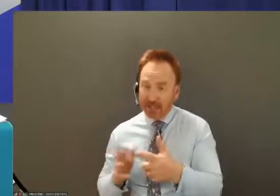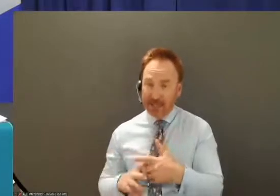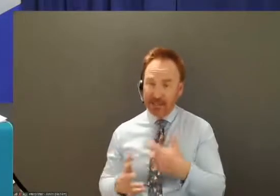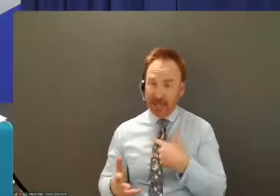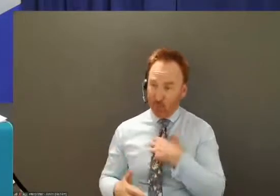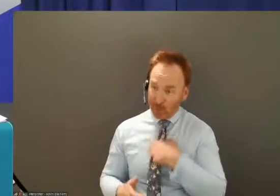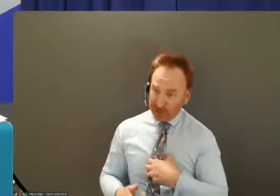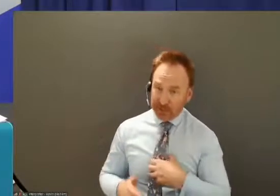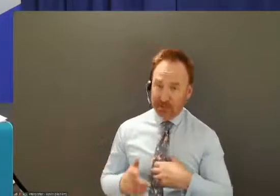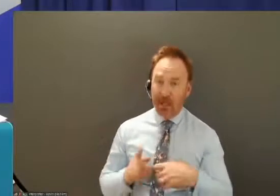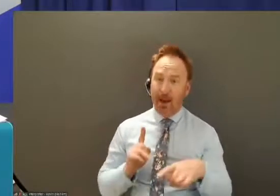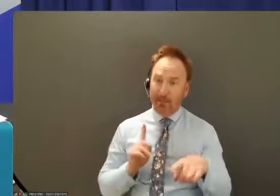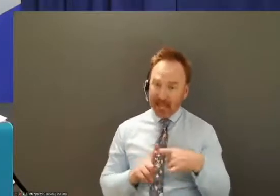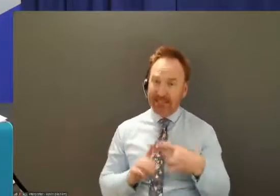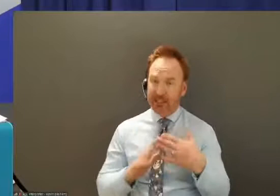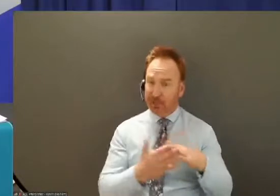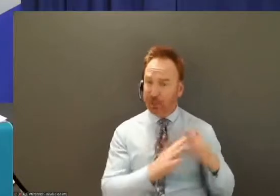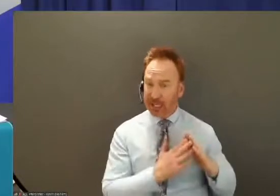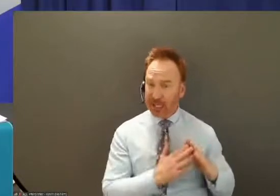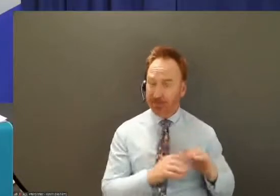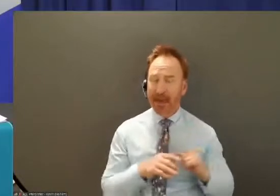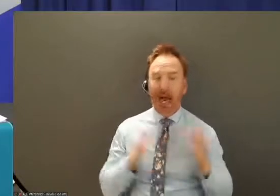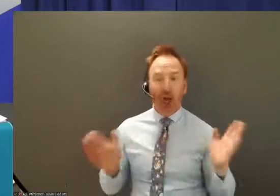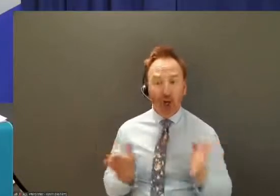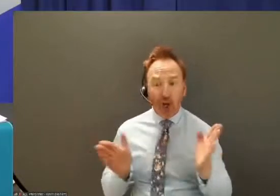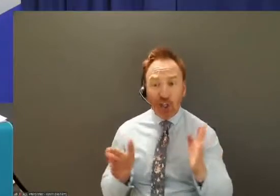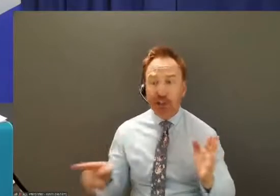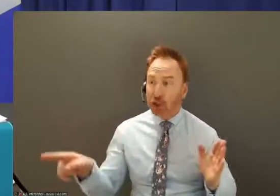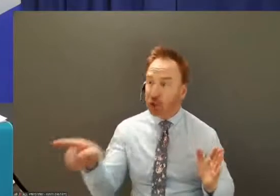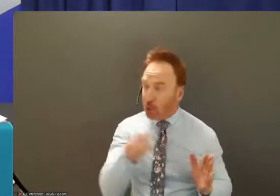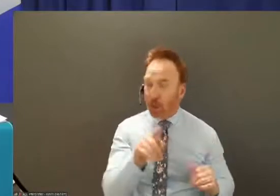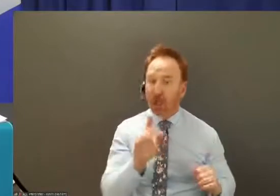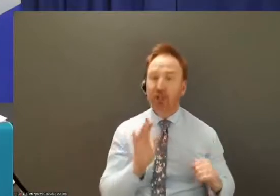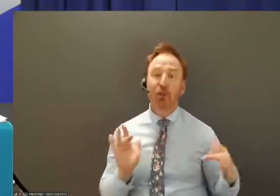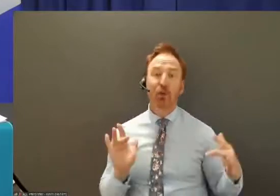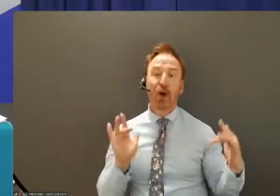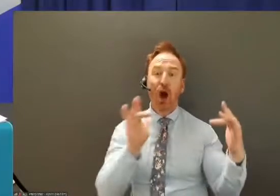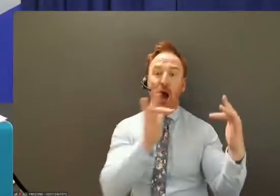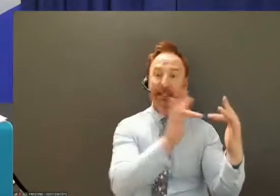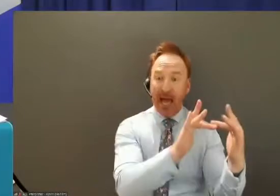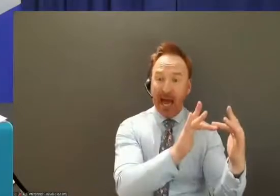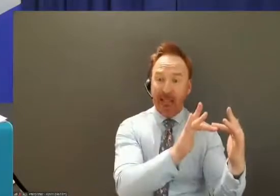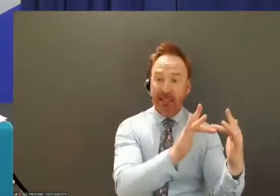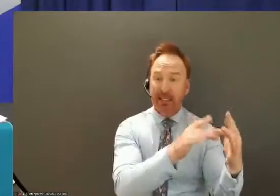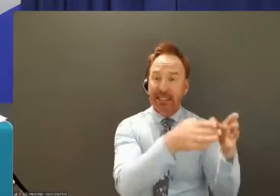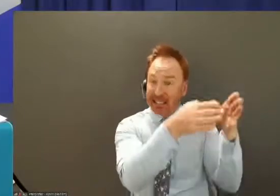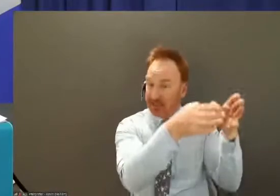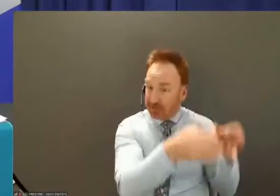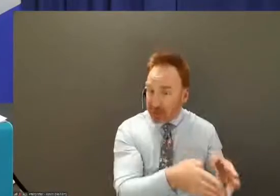Andre: The question is for premail silver. There was a number of advisories